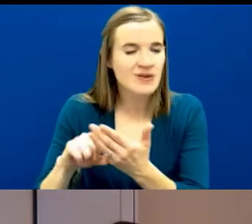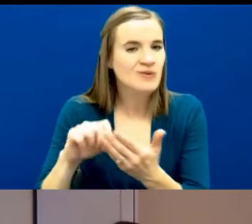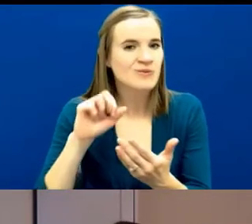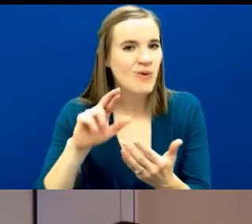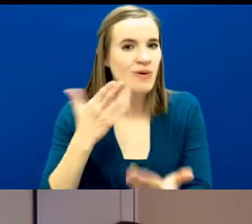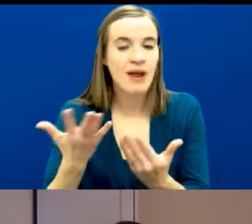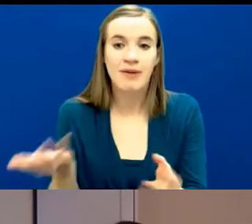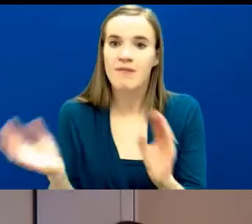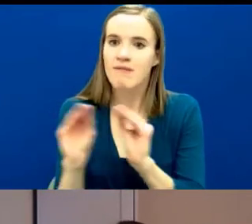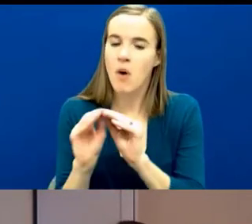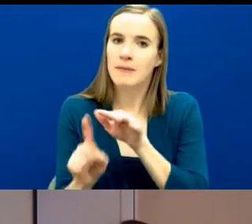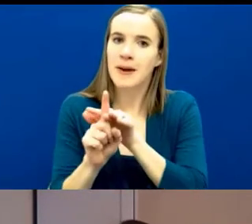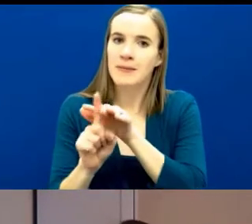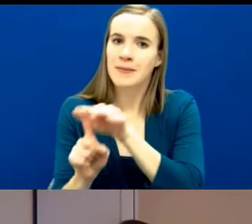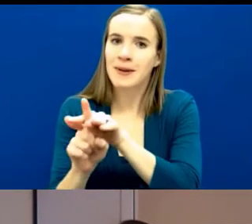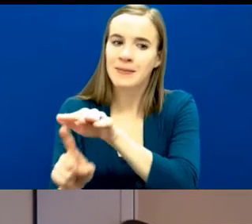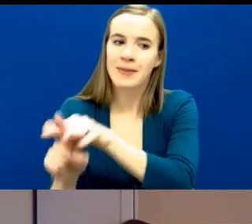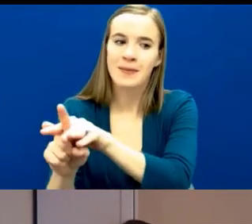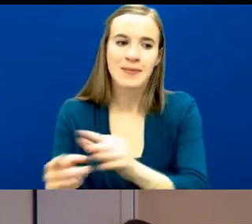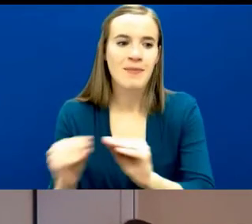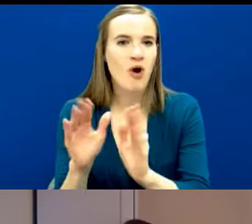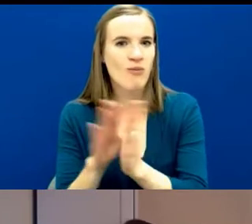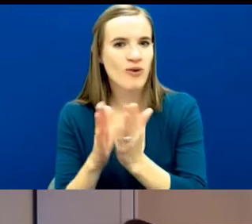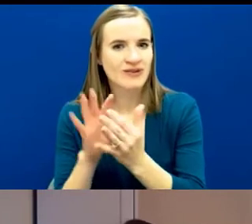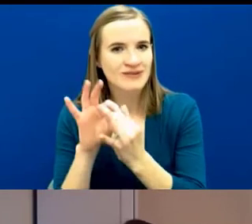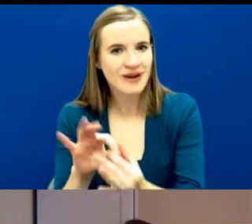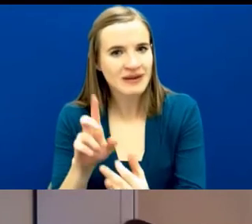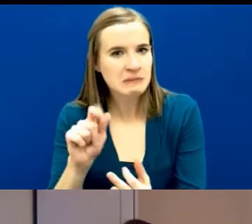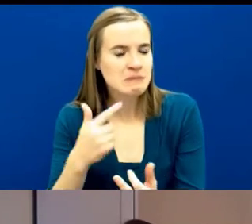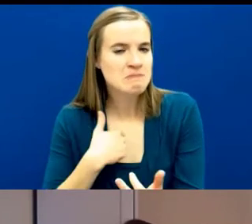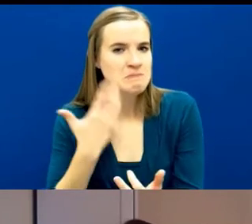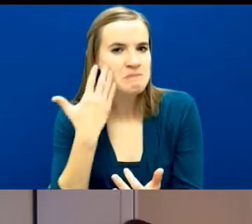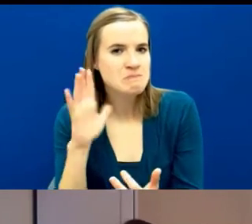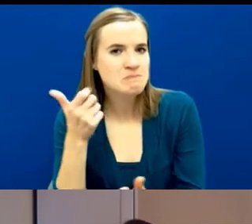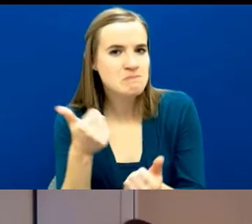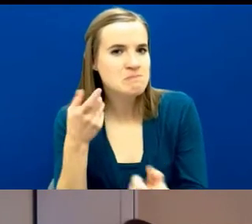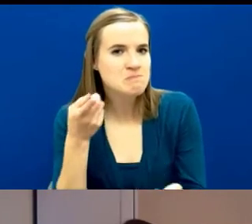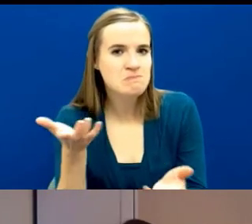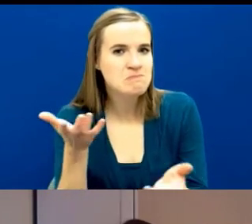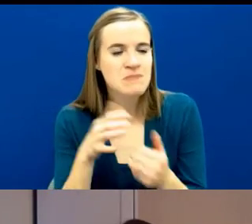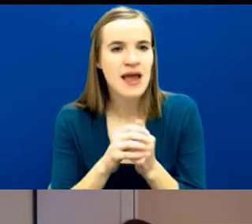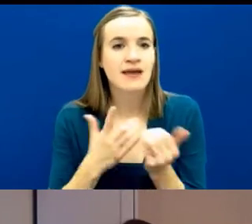more things being published. And I'm just curious about Annette and Jennifer,